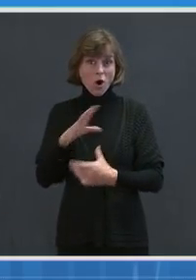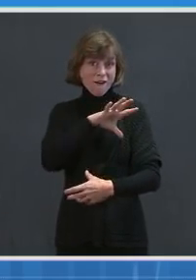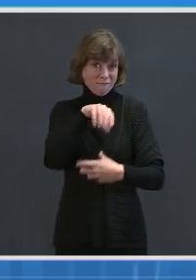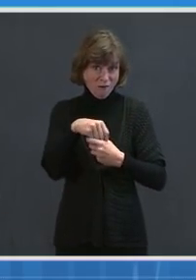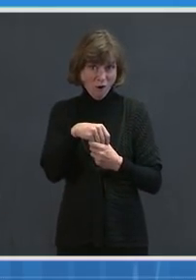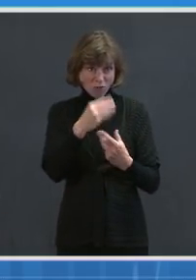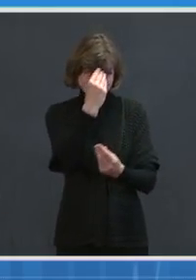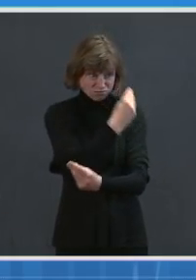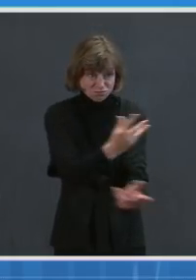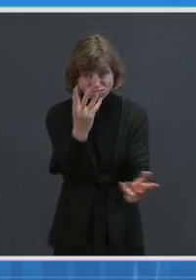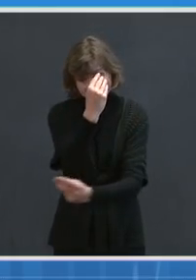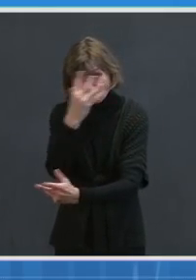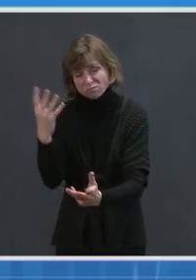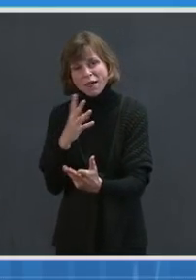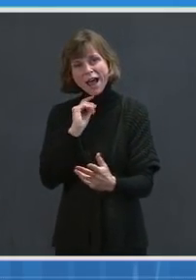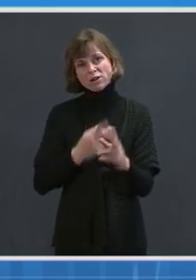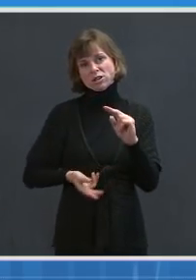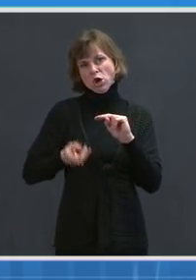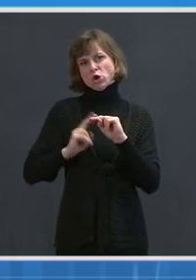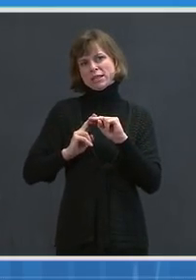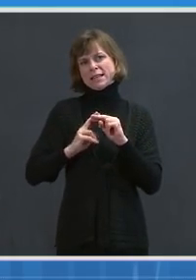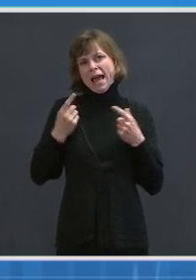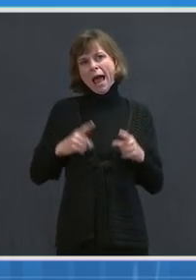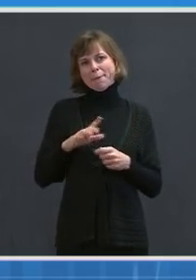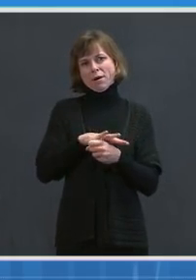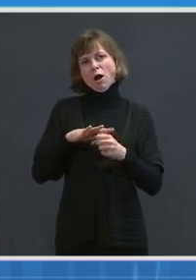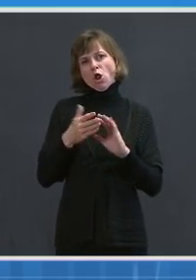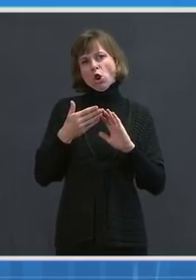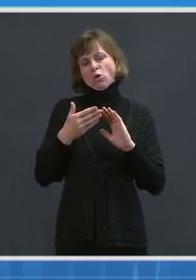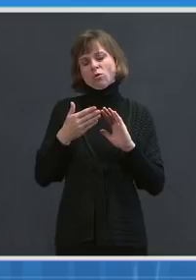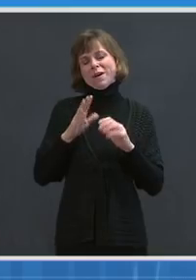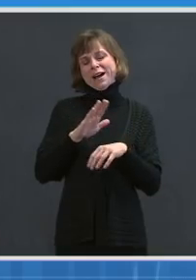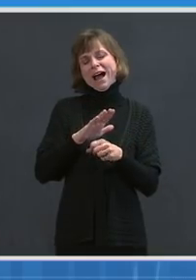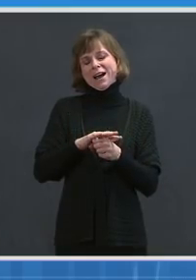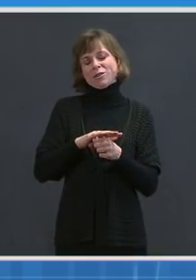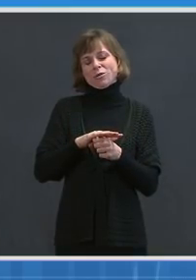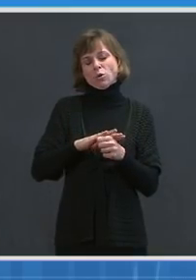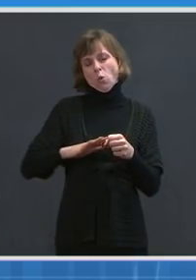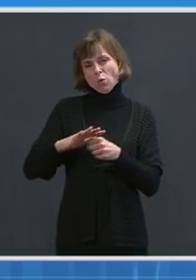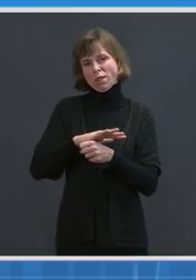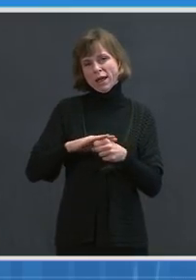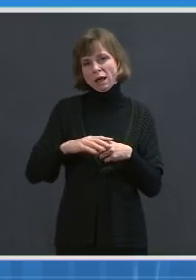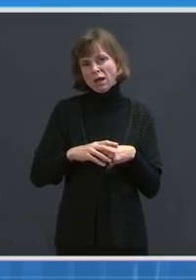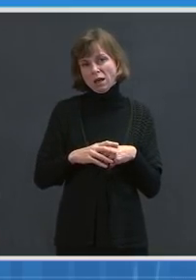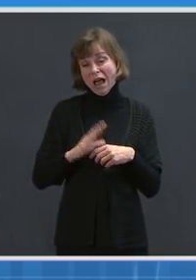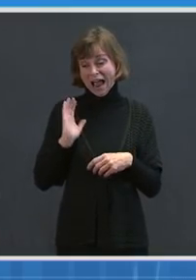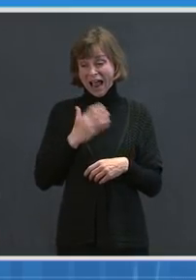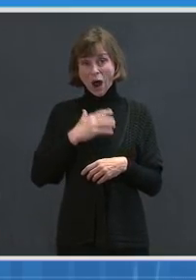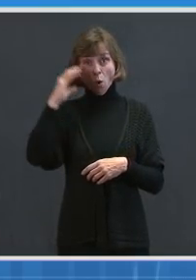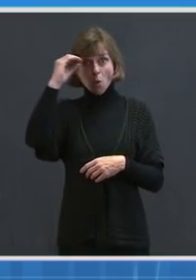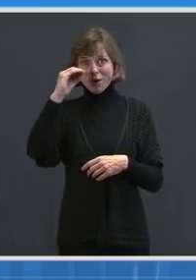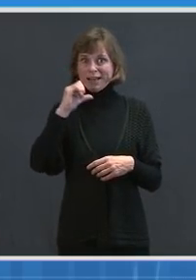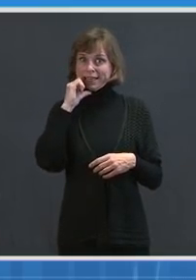and it's happening increasingly on a local basis. So, from our view, this is not something that will start at some magical day in the future;